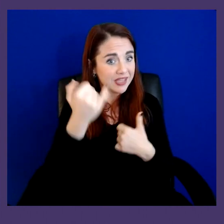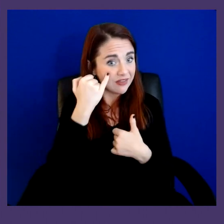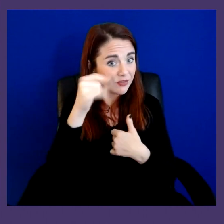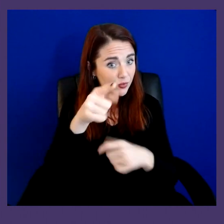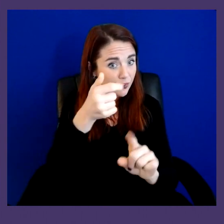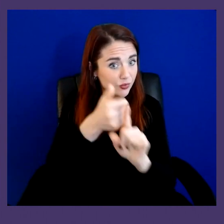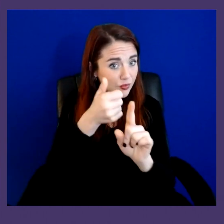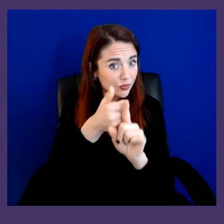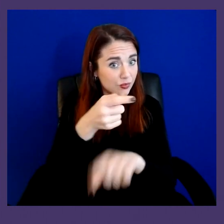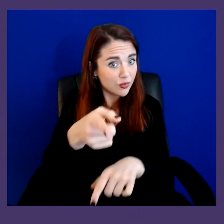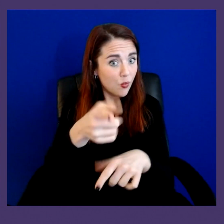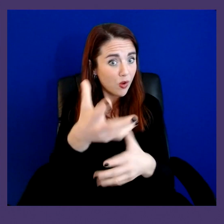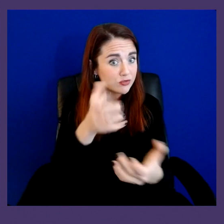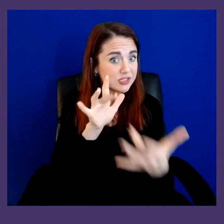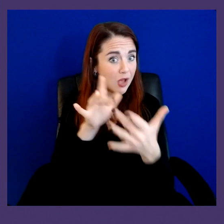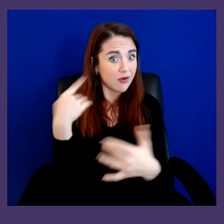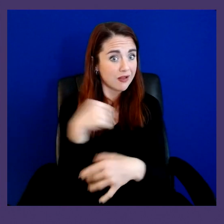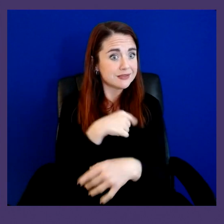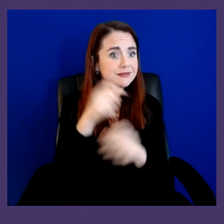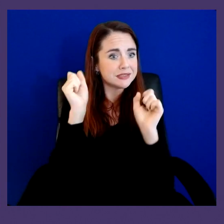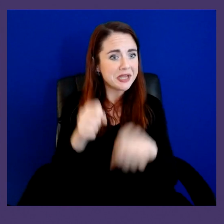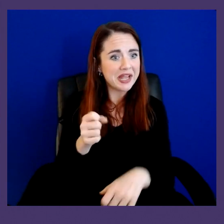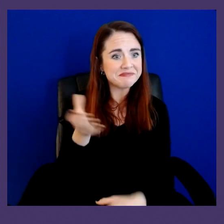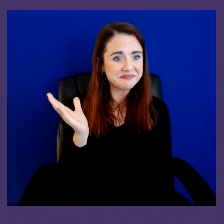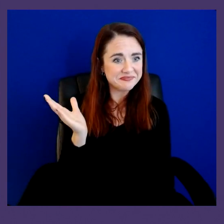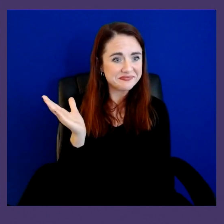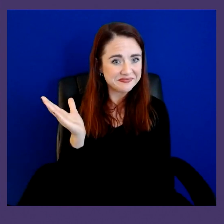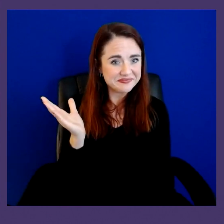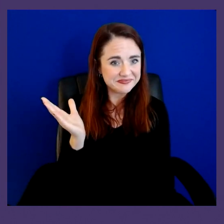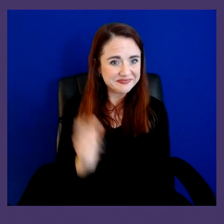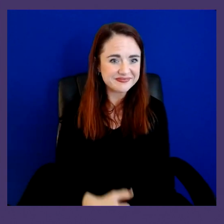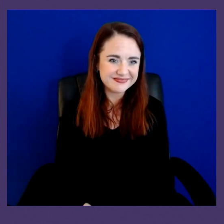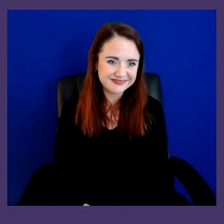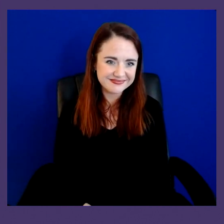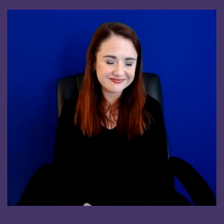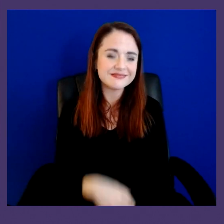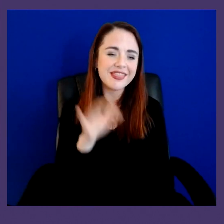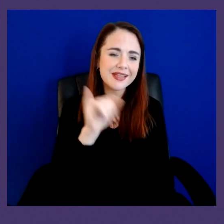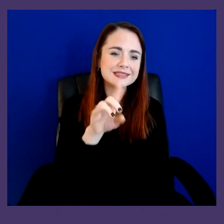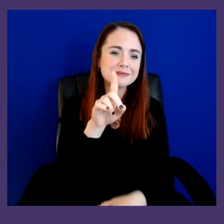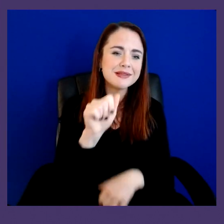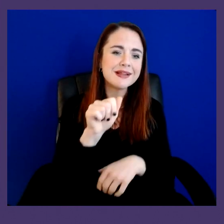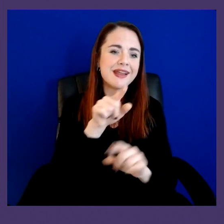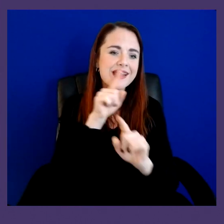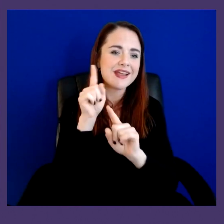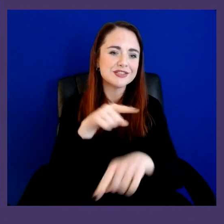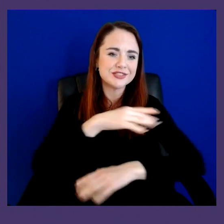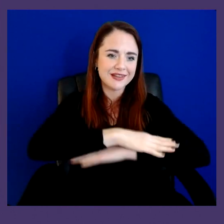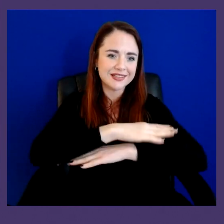aka.ms/DAD for our Disability Answer Desk, and for organizations go to